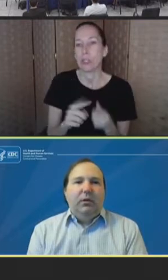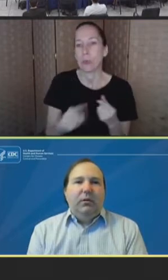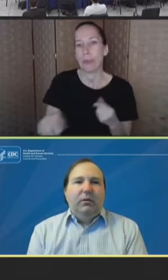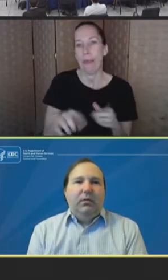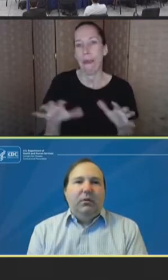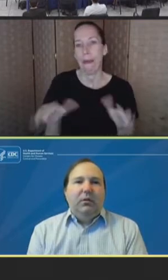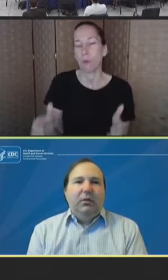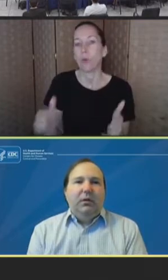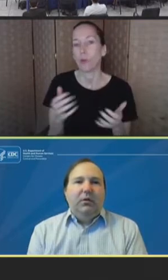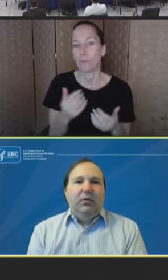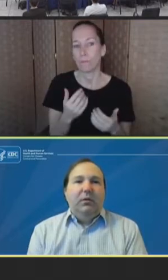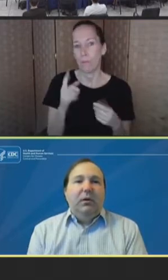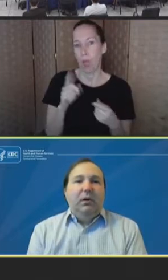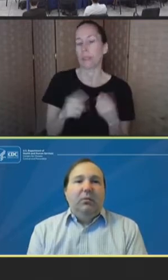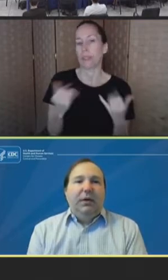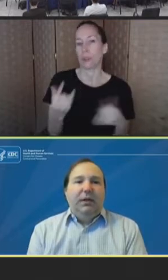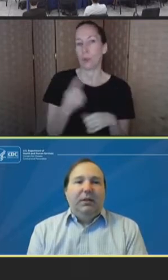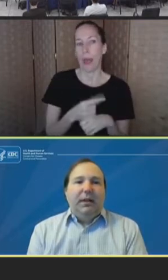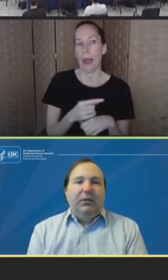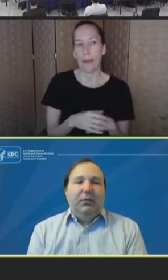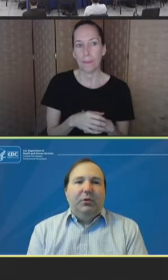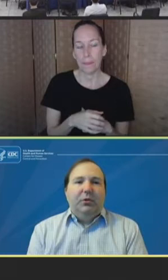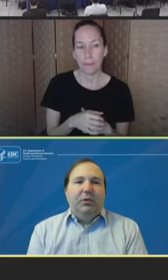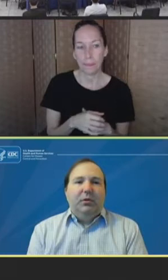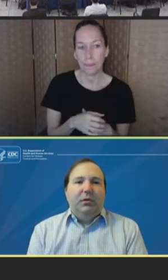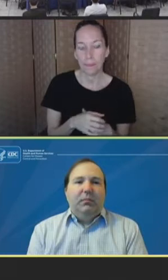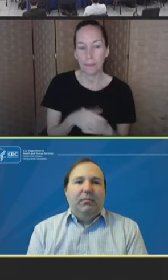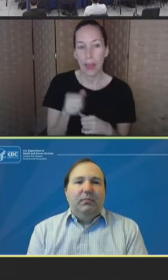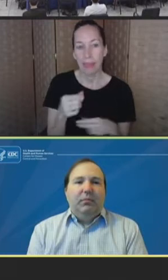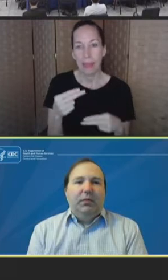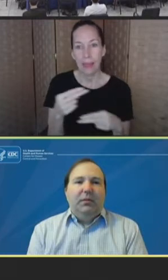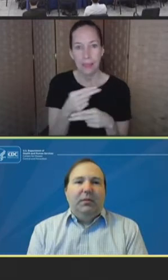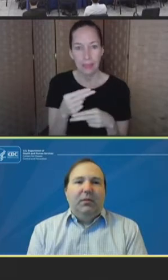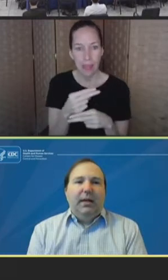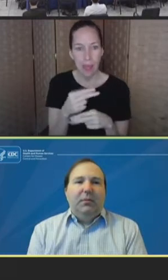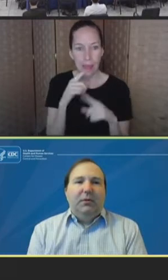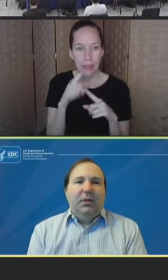showing doses administered by sex, which shows that approximately over 90 percent